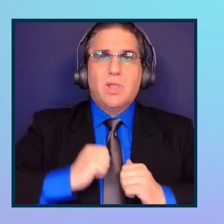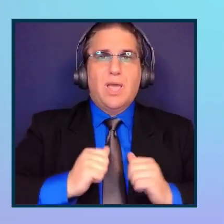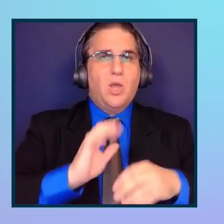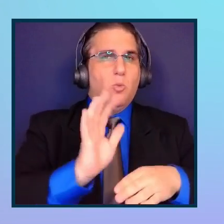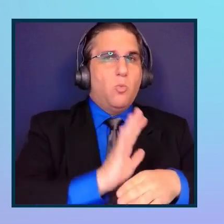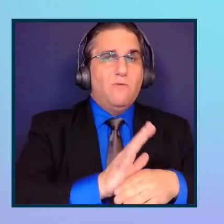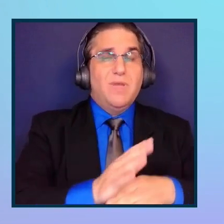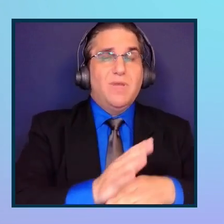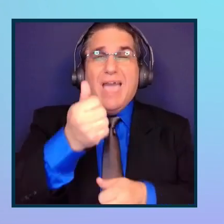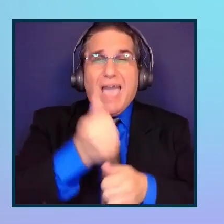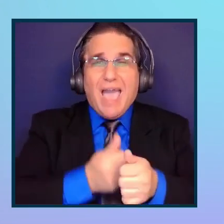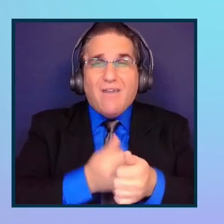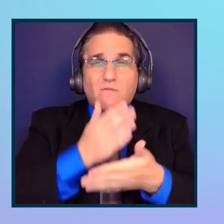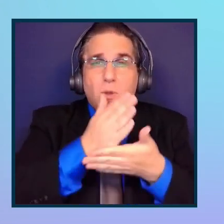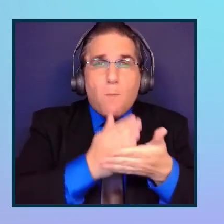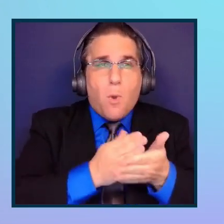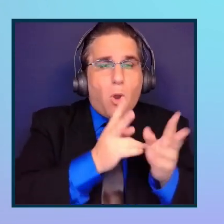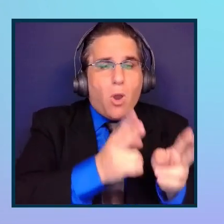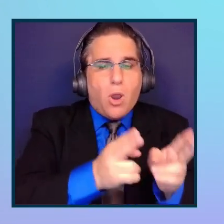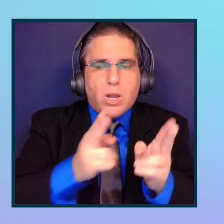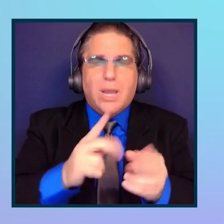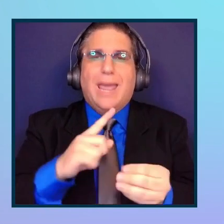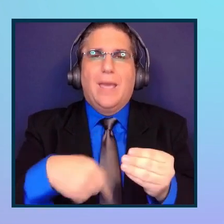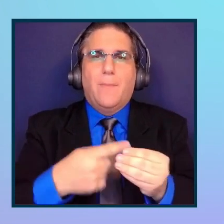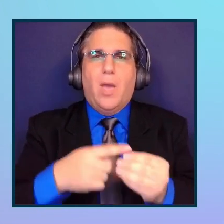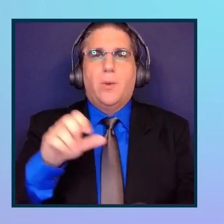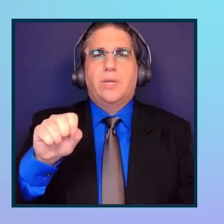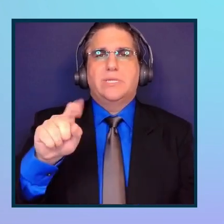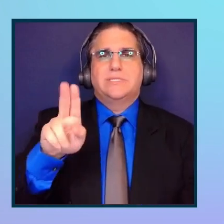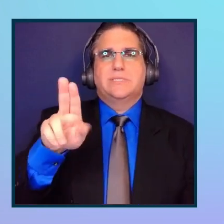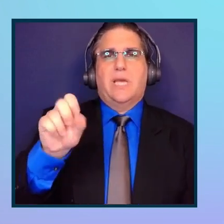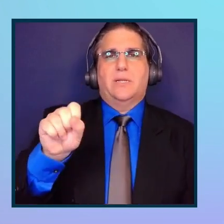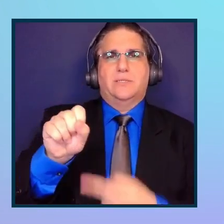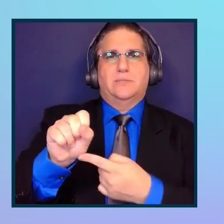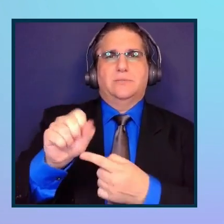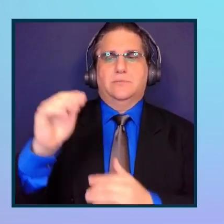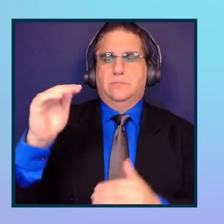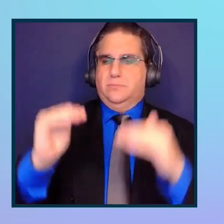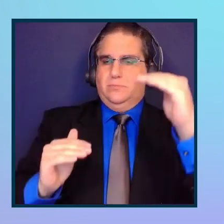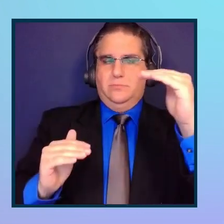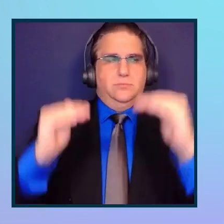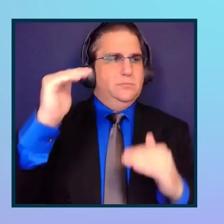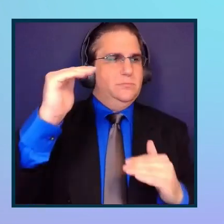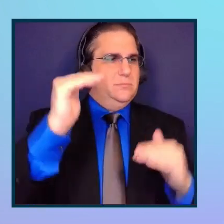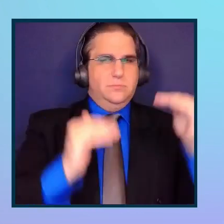who is moving up, who is moving down, who is reasserting their connection, who is being ignored.